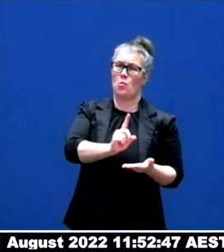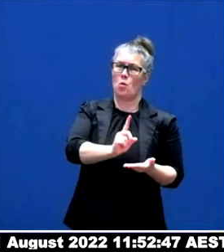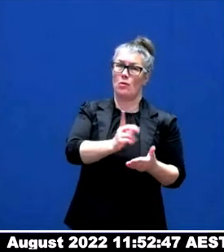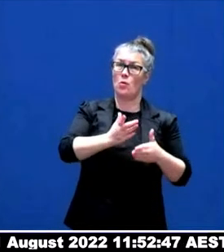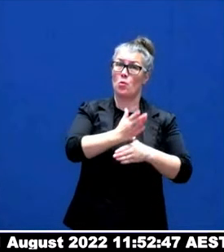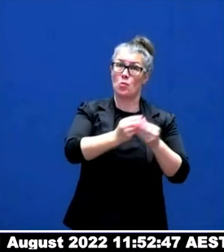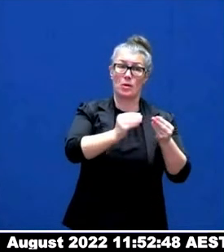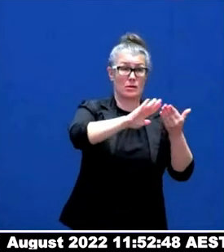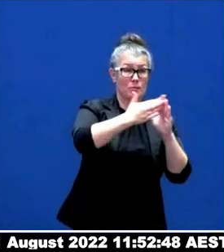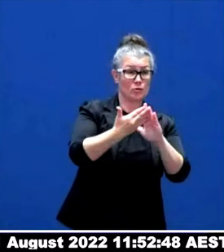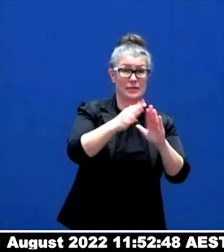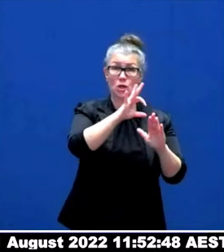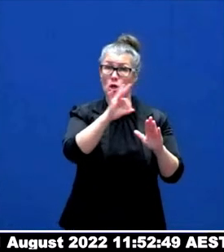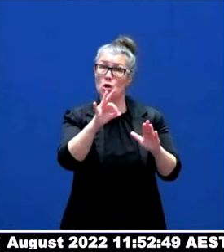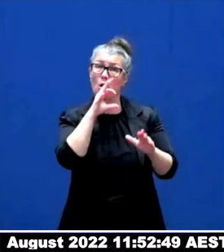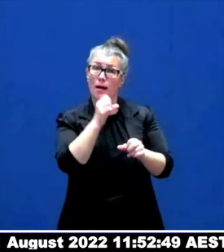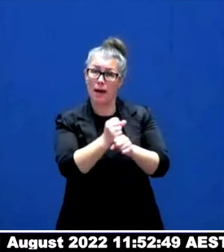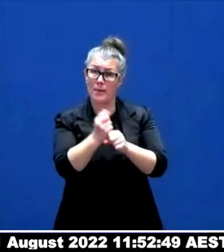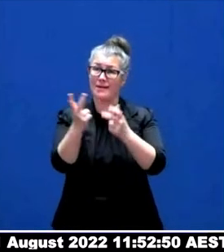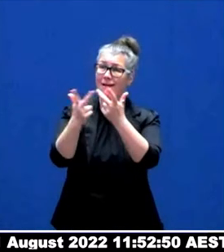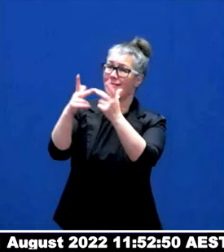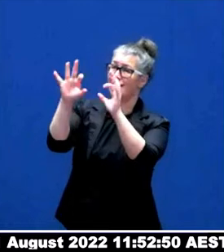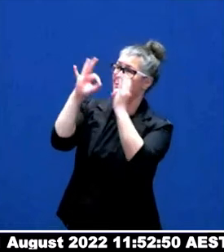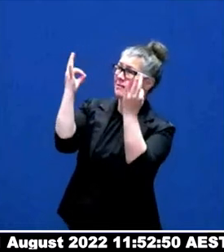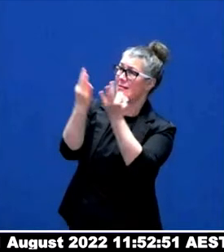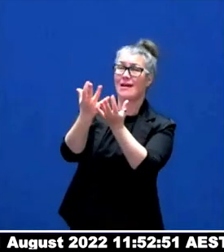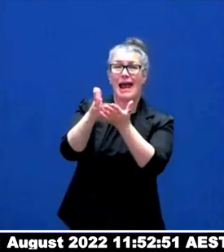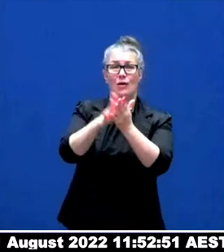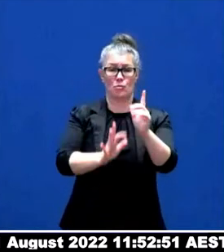community, non-government partners, and other agencies to improve outcomes for people